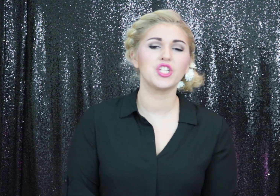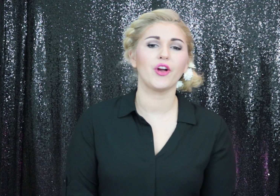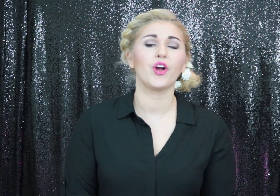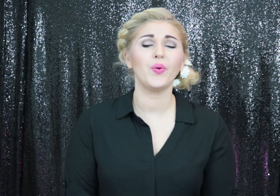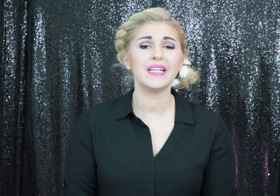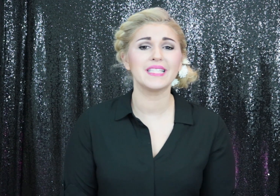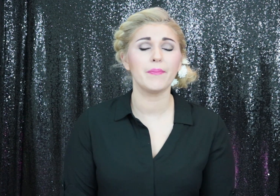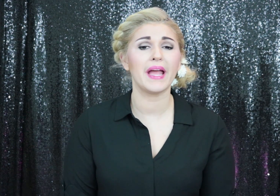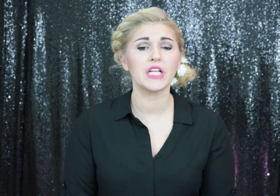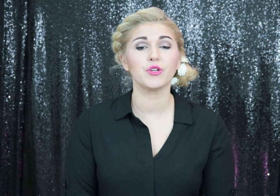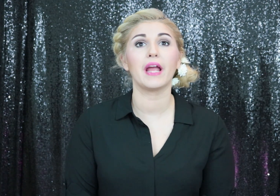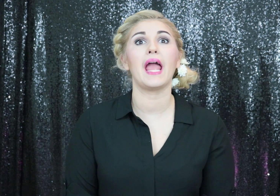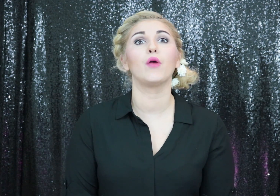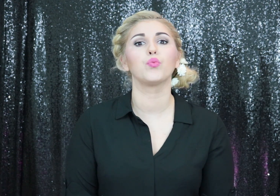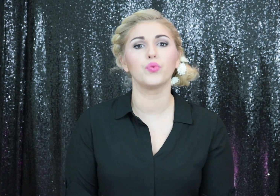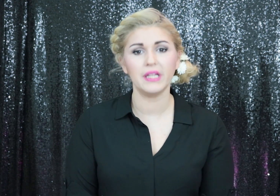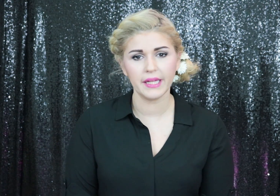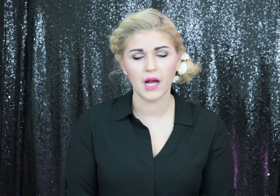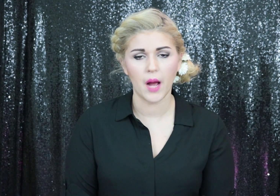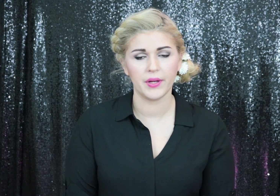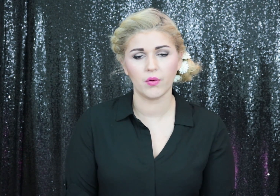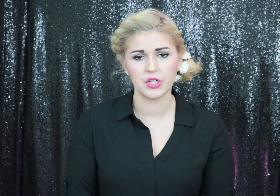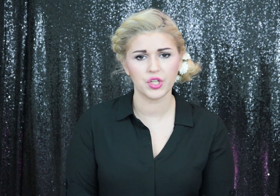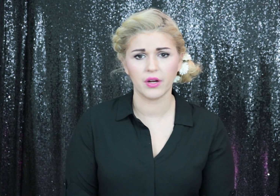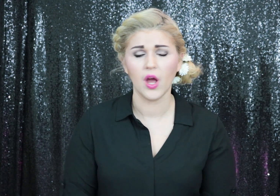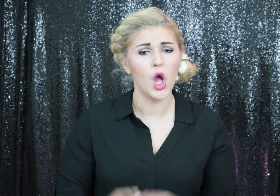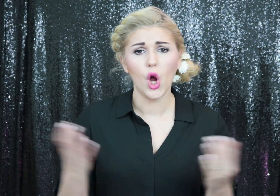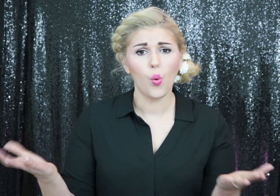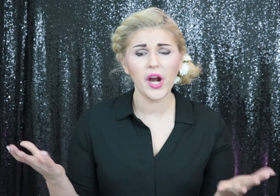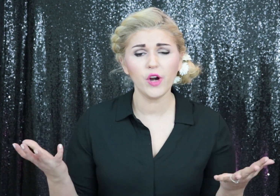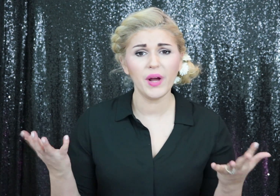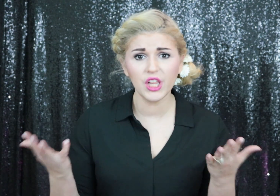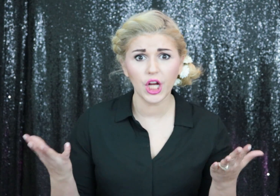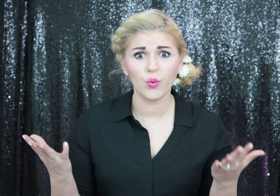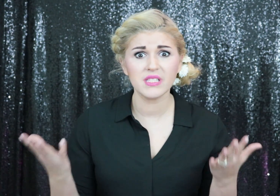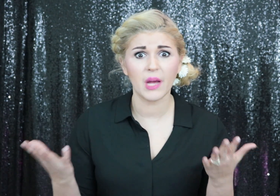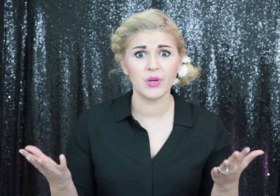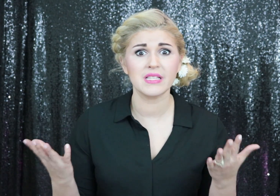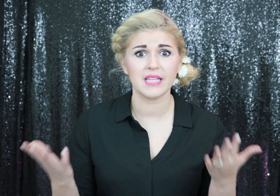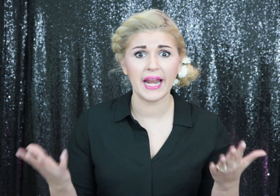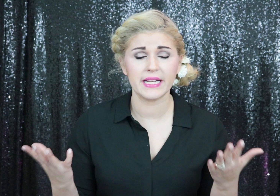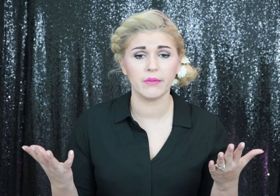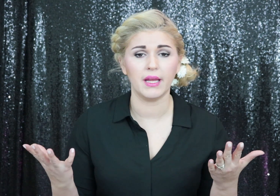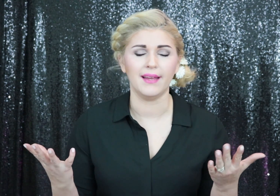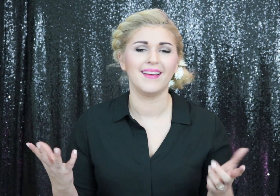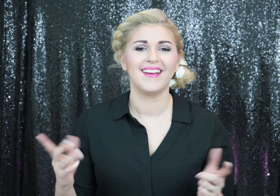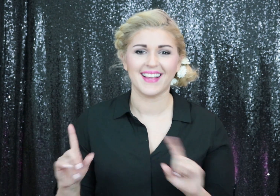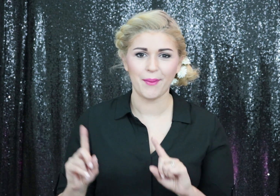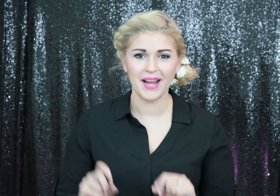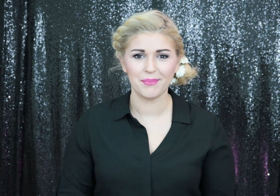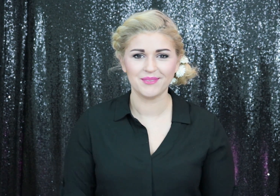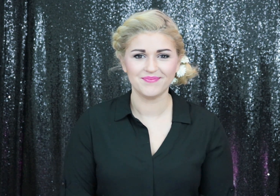I share a quick tip answering a really common question. Where do I look when someone's signing to me? Coming up?